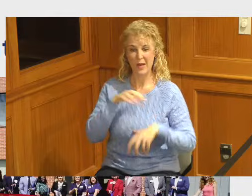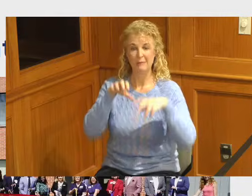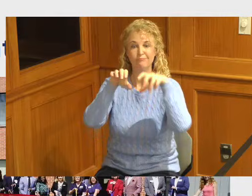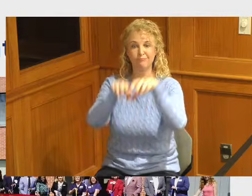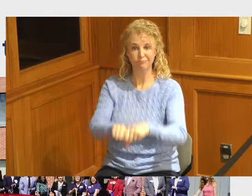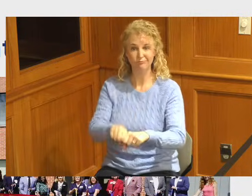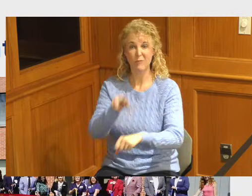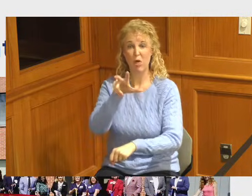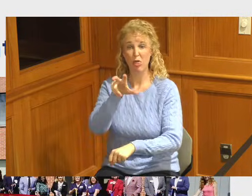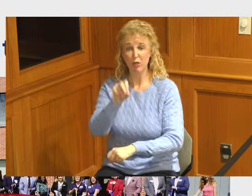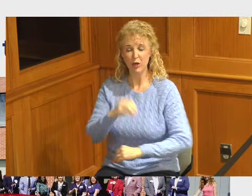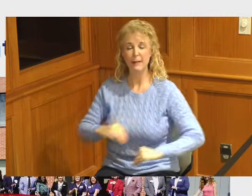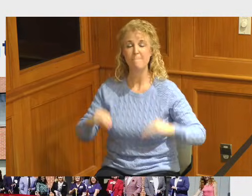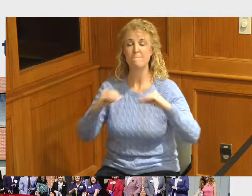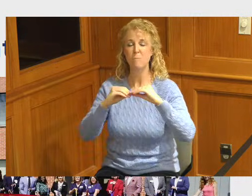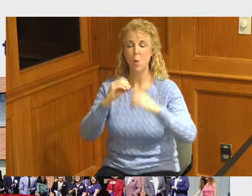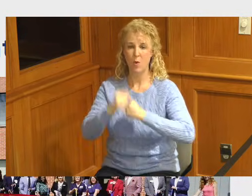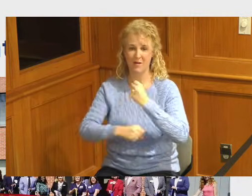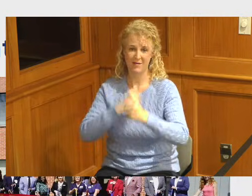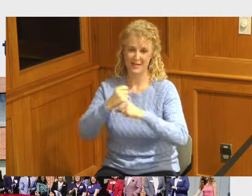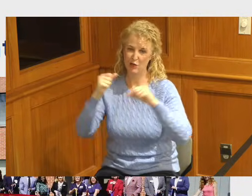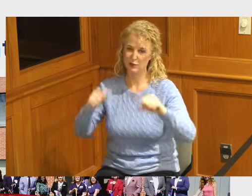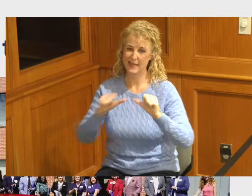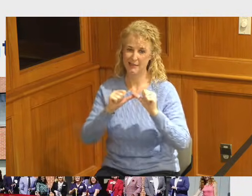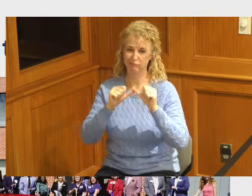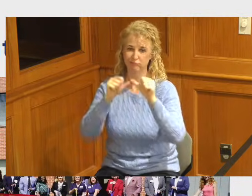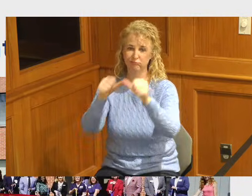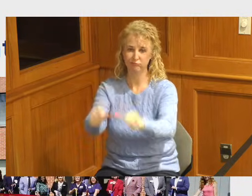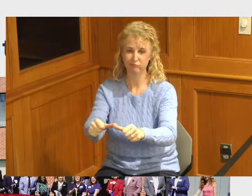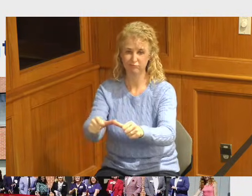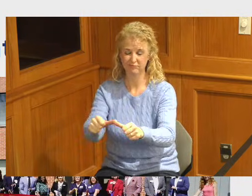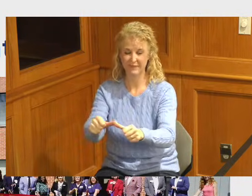seniors in a in a neighbor neighborhood and specifically a block if you all remember in